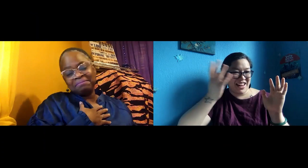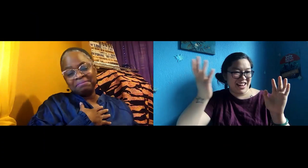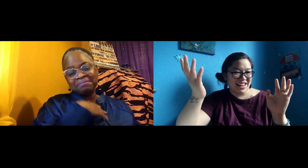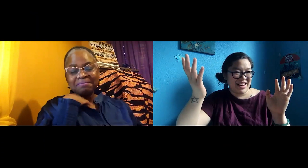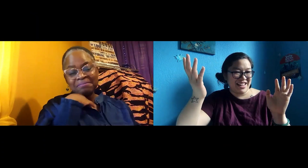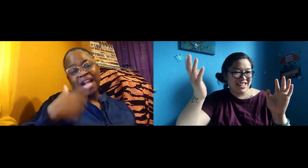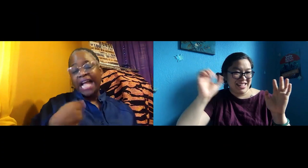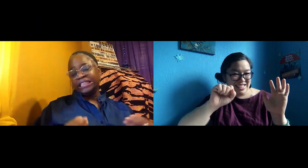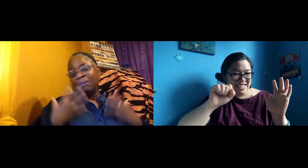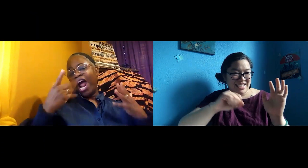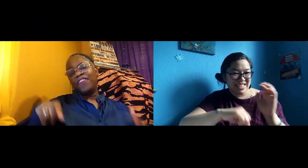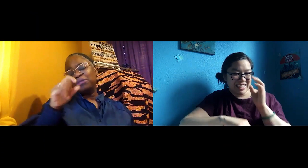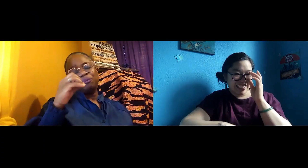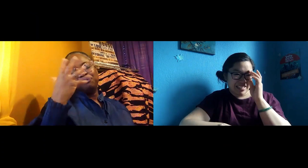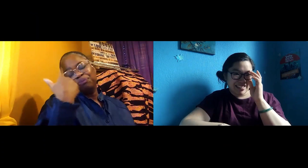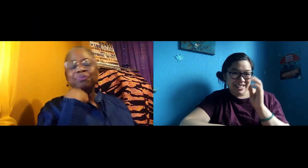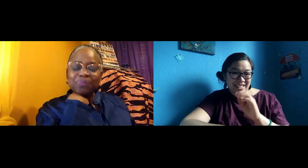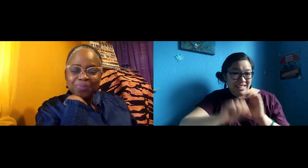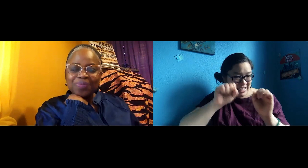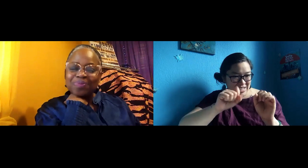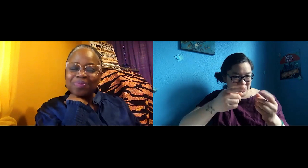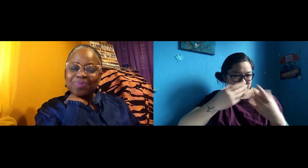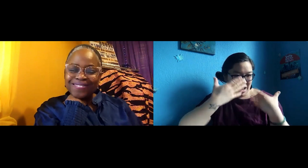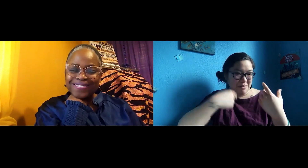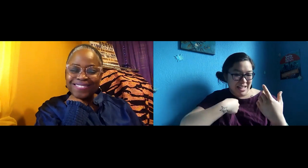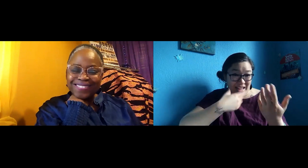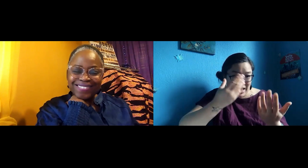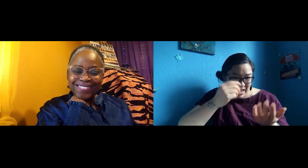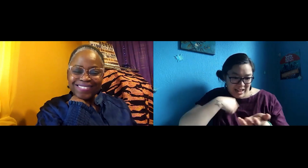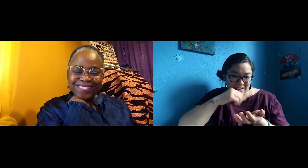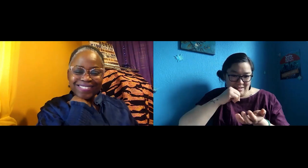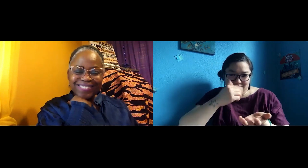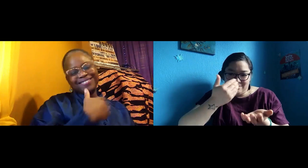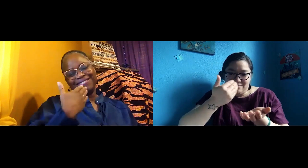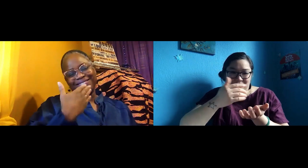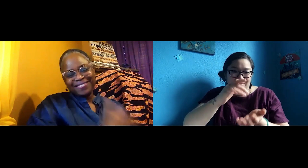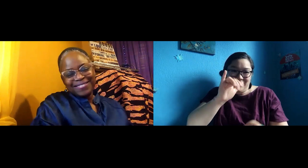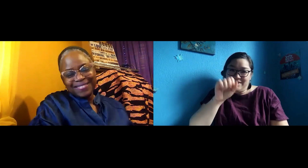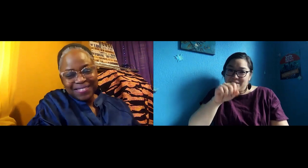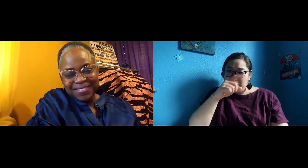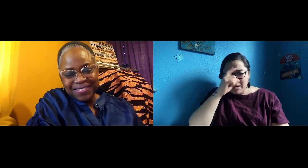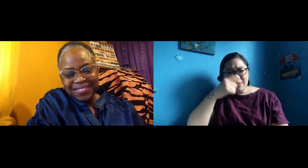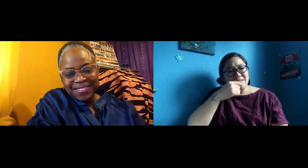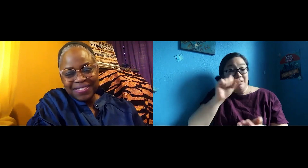That's beautiful. I also feel they will say that I inspired them. Yes, and you inspire me.